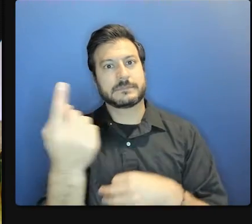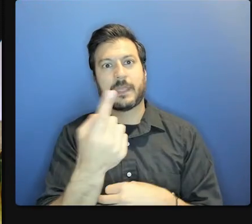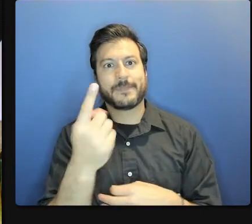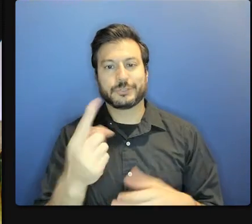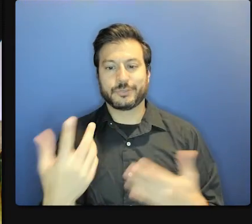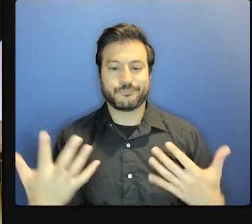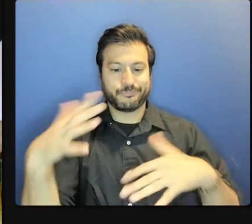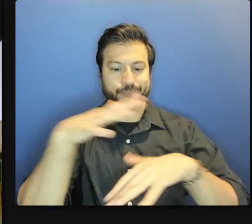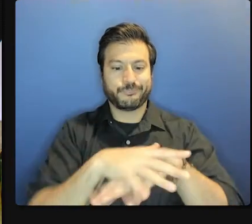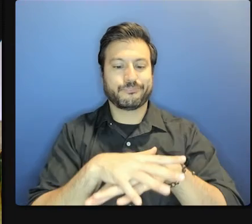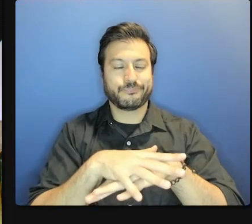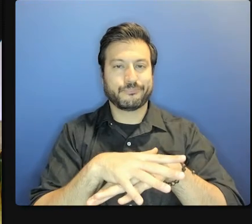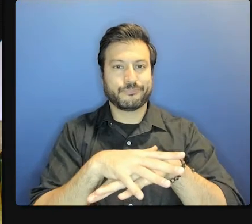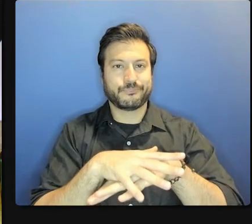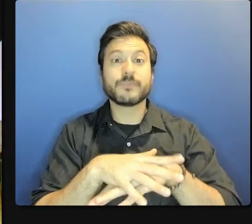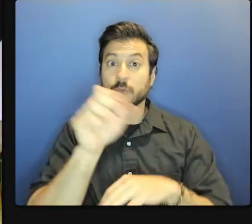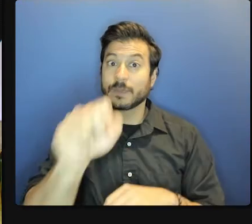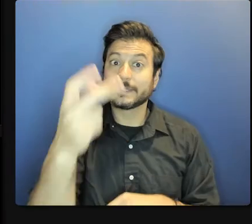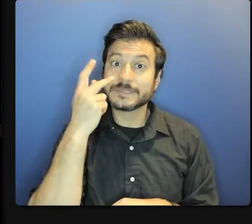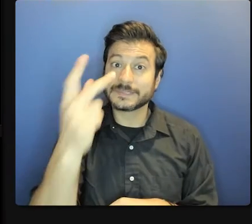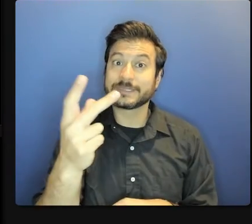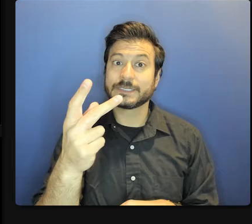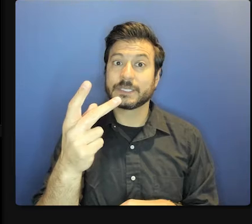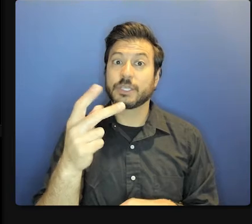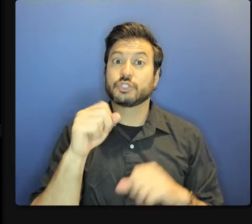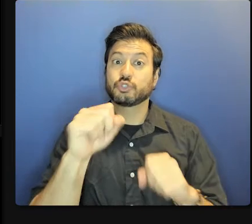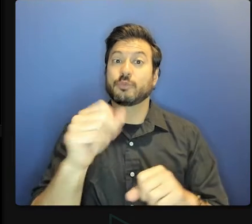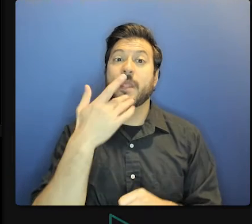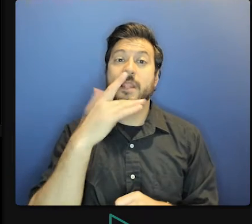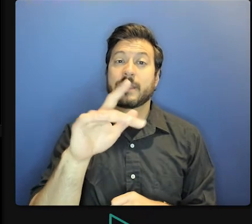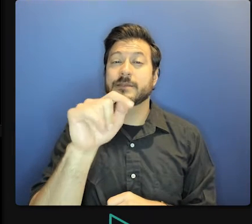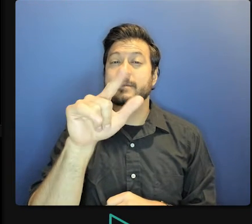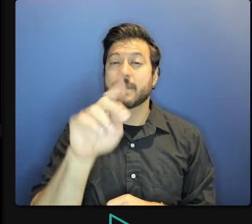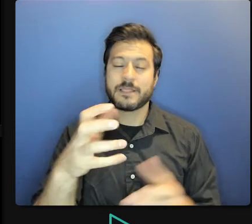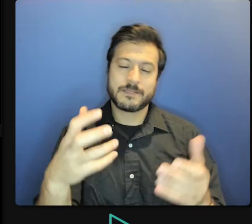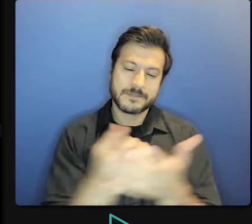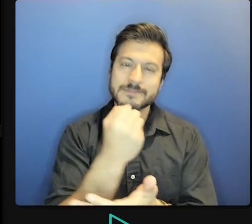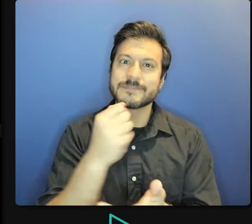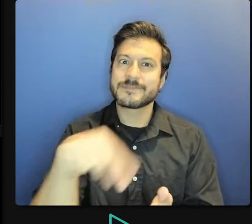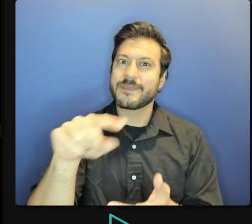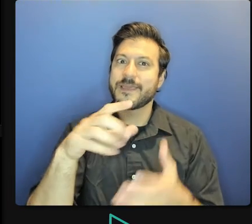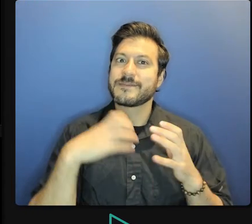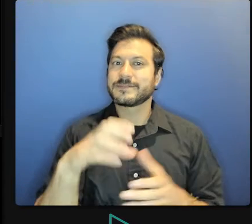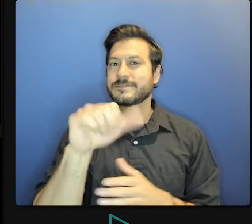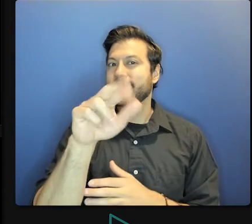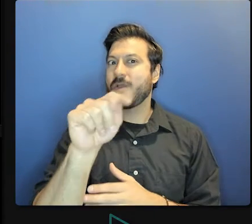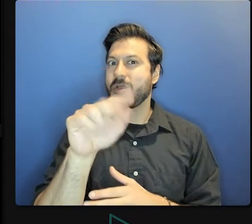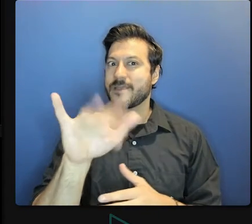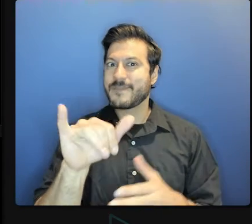rather than something that's just layered over the top. You can see here New Super Lucky's Tale took advantage of custom art,